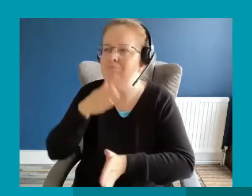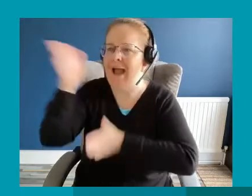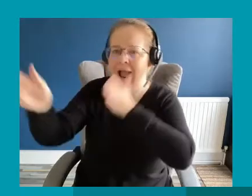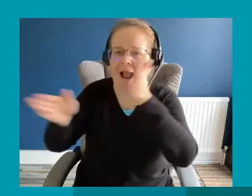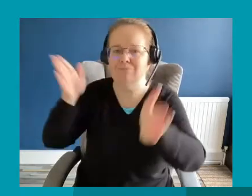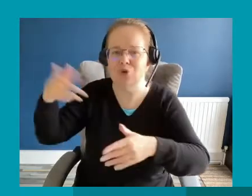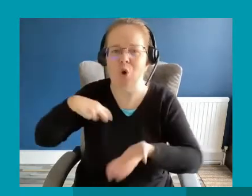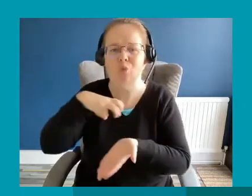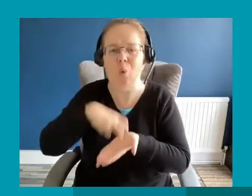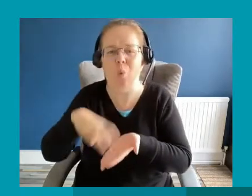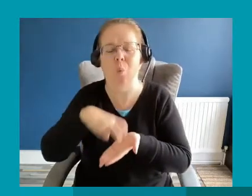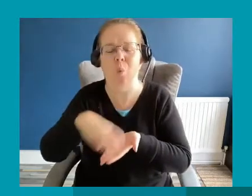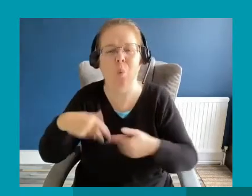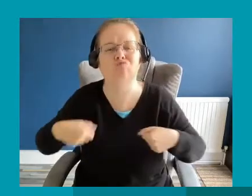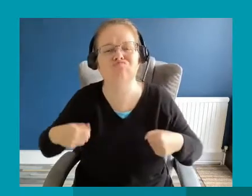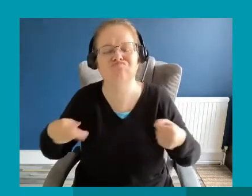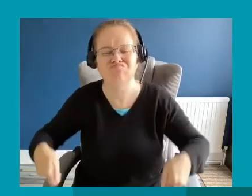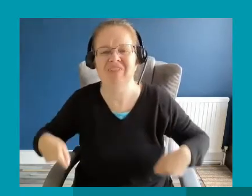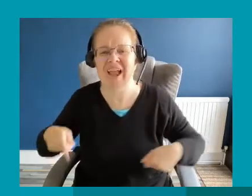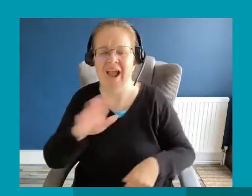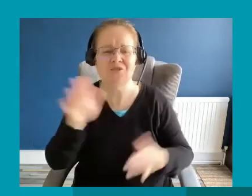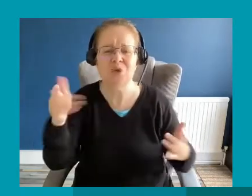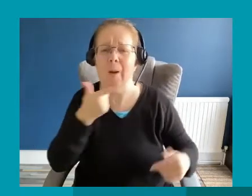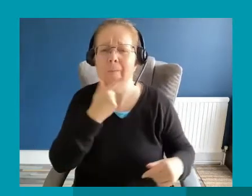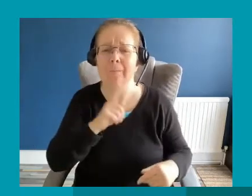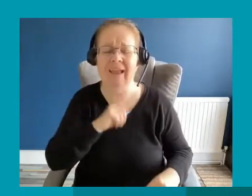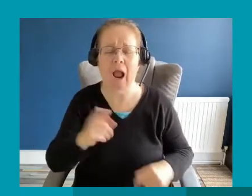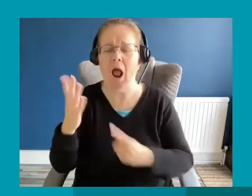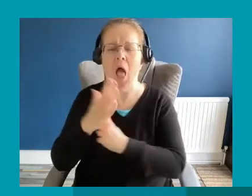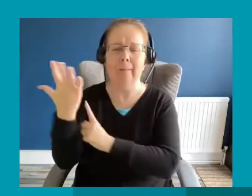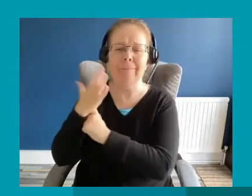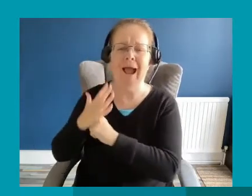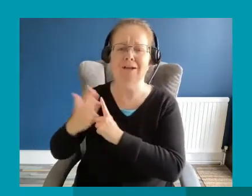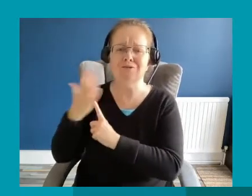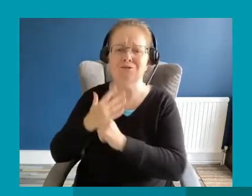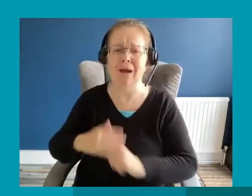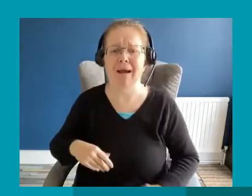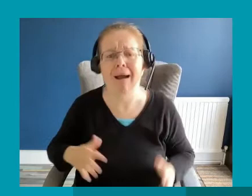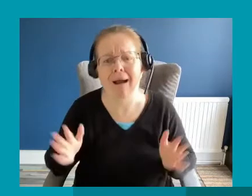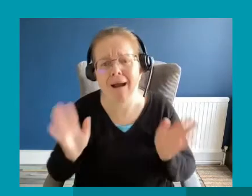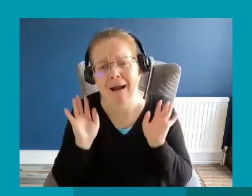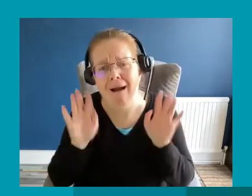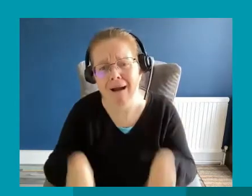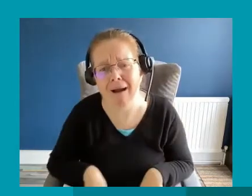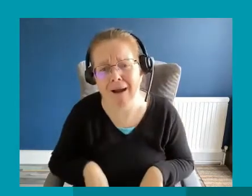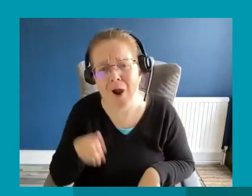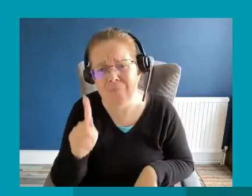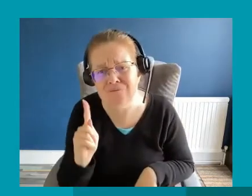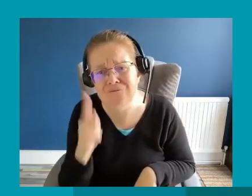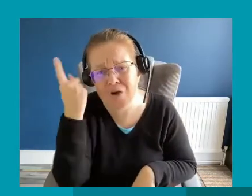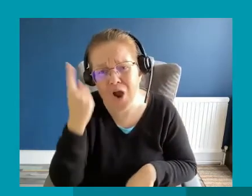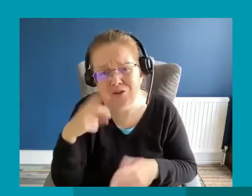in the fields, but the times I've met so many people and they're so patronizing they're like, oh is this your first walk or well